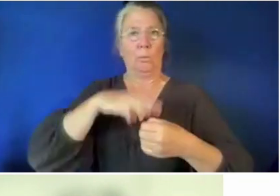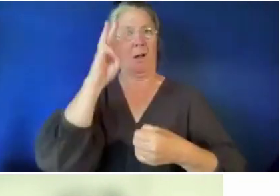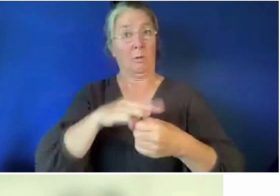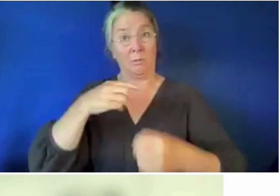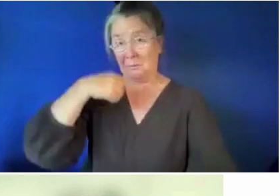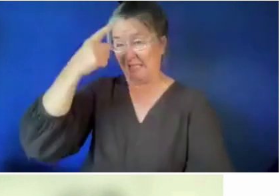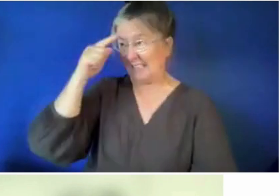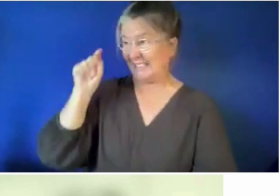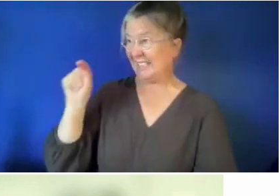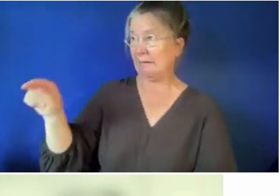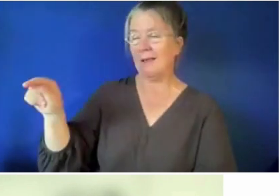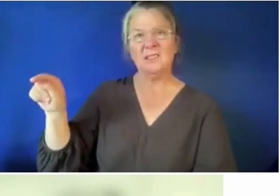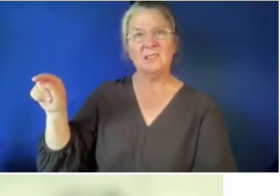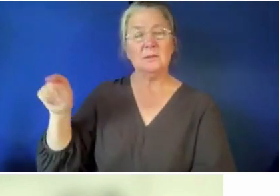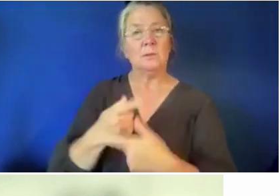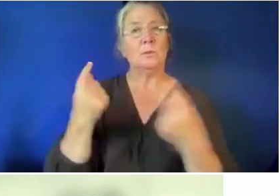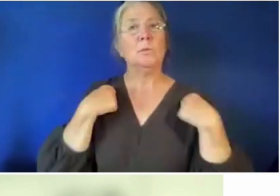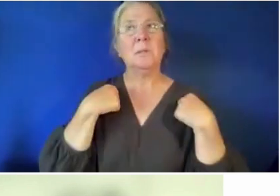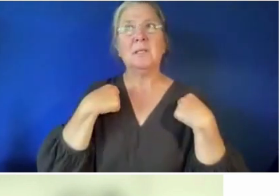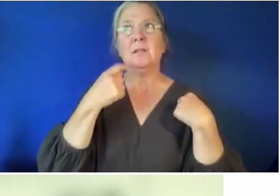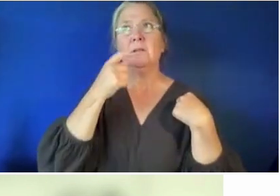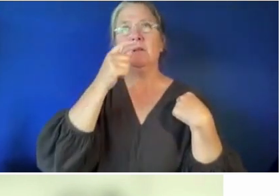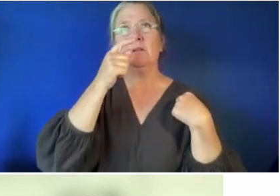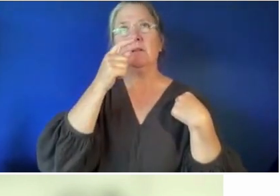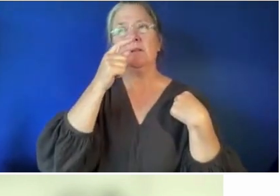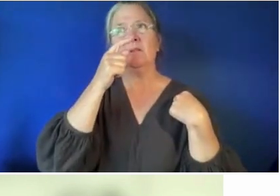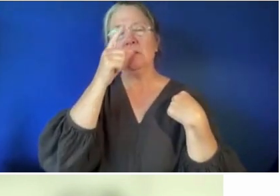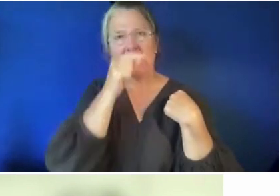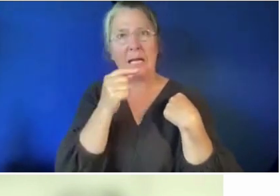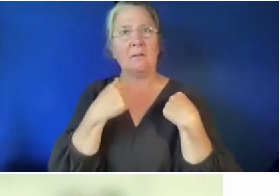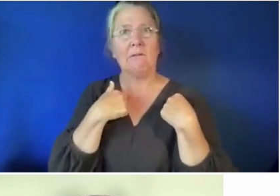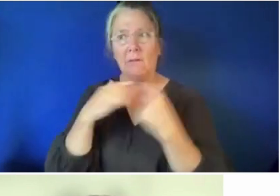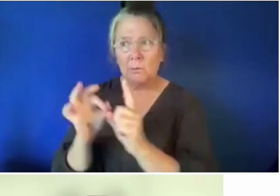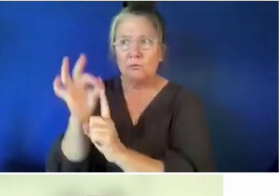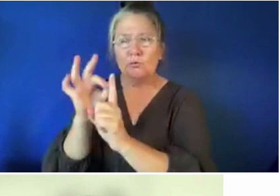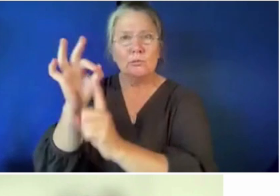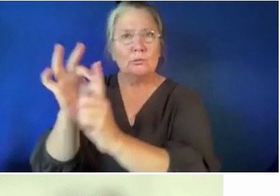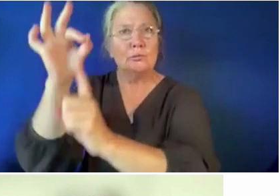perhaps not to beat ourselves up too much on that, if you like, certainly in that comparison I've got.